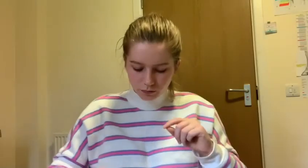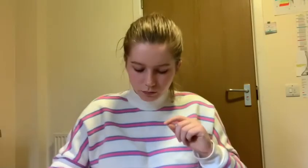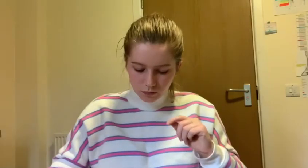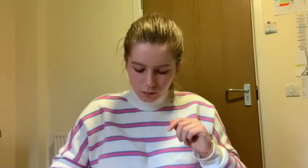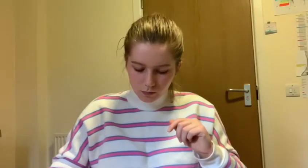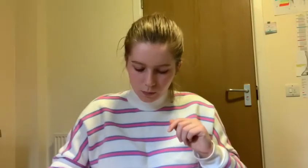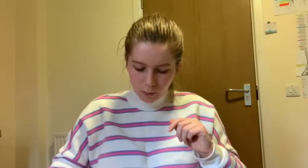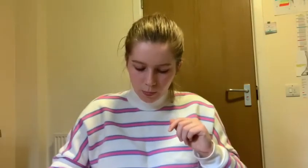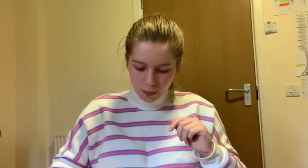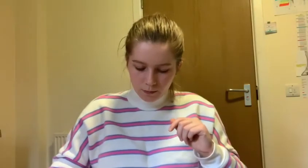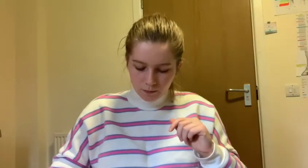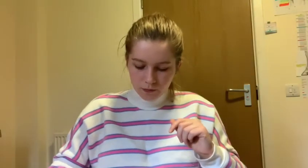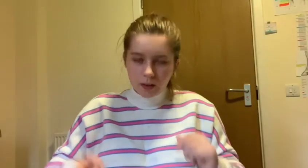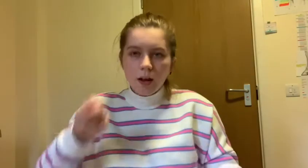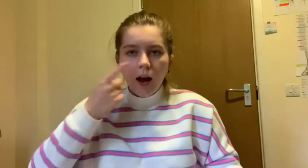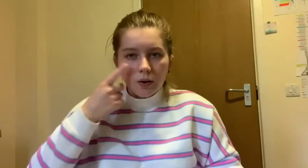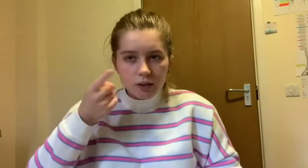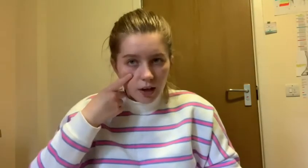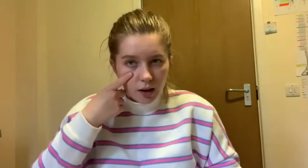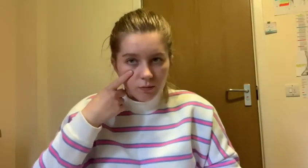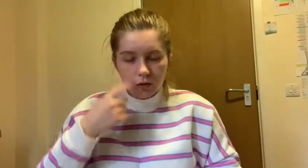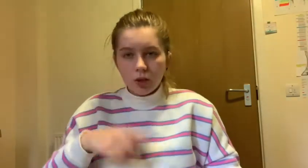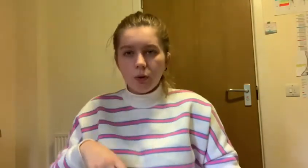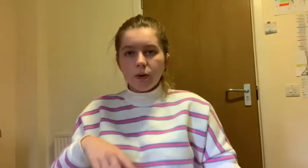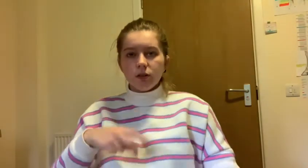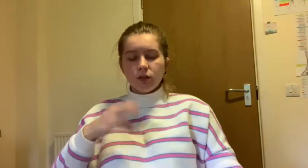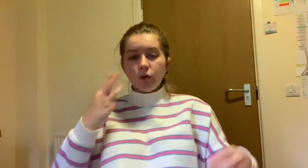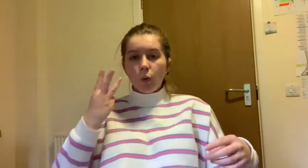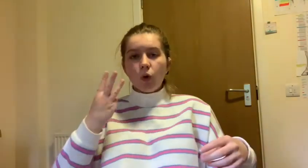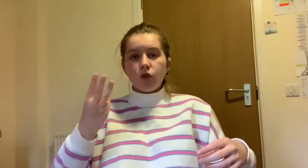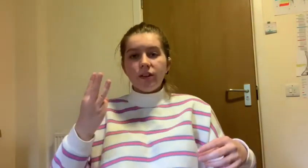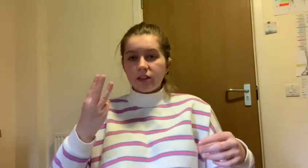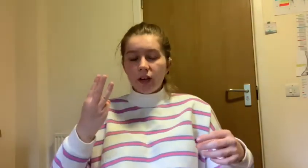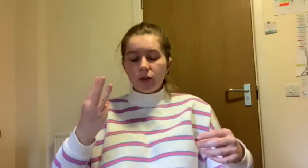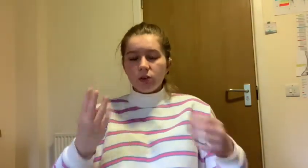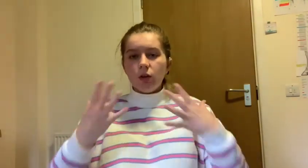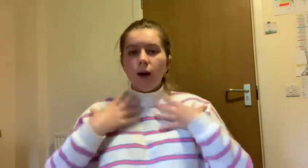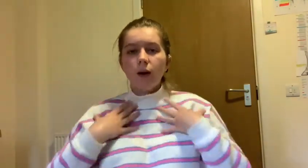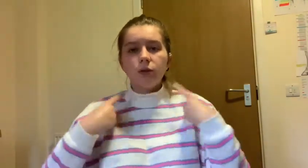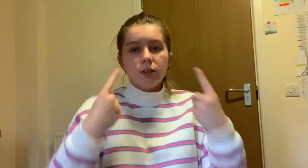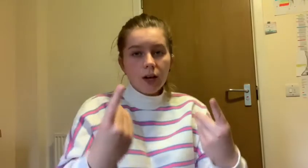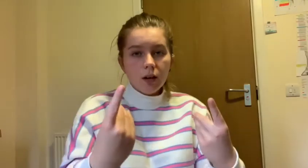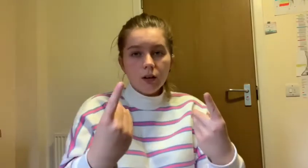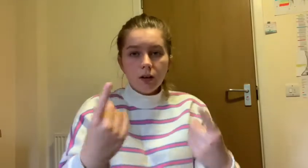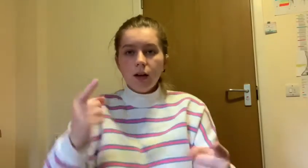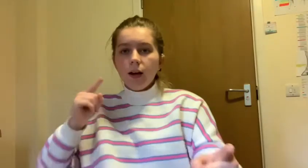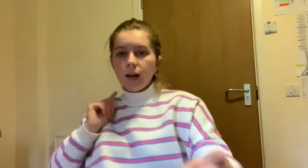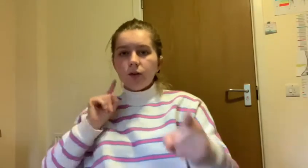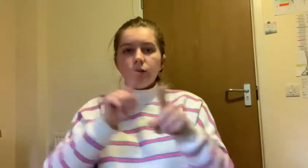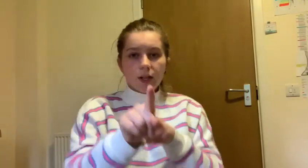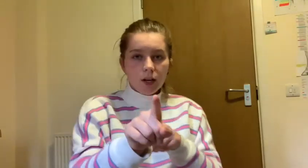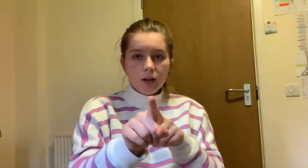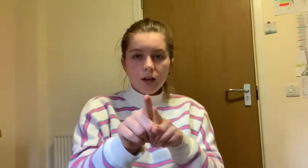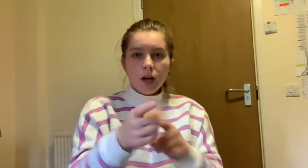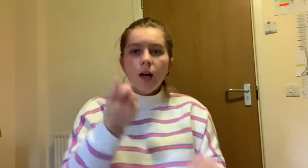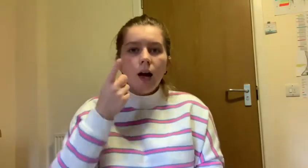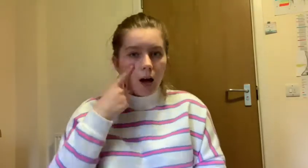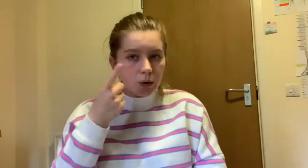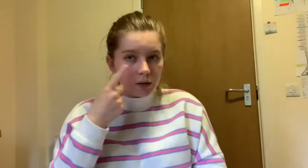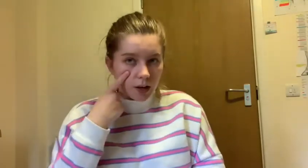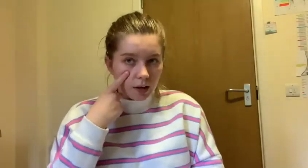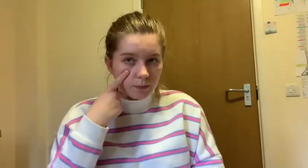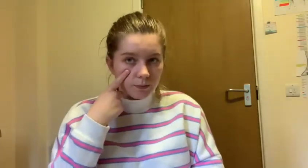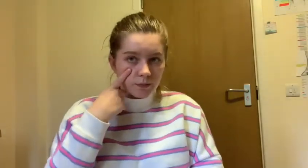"How you dare" so you do all three together, "How you dare" x3